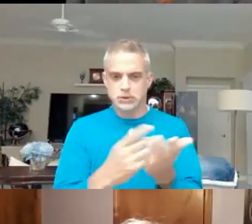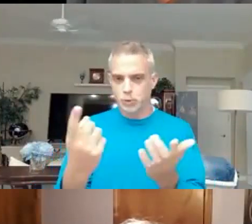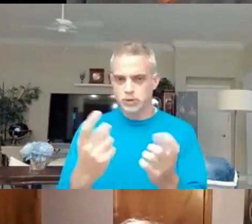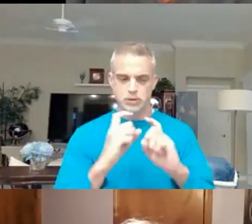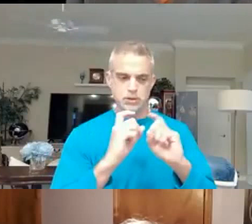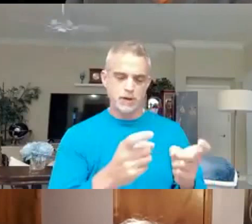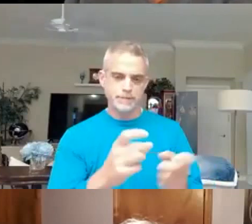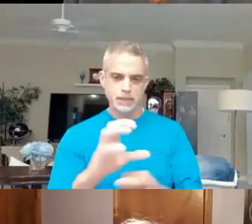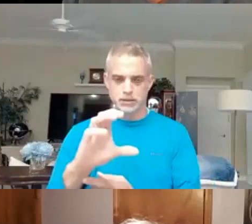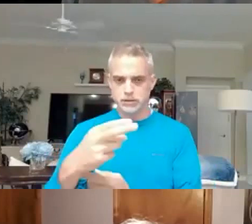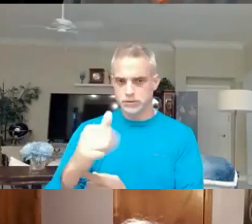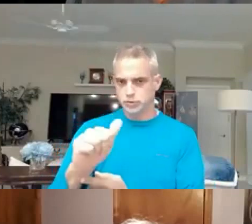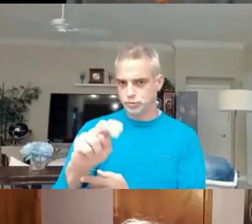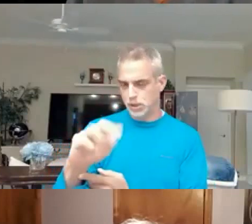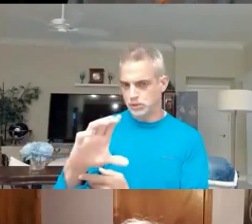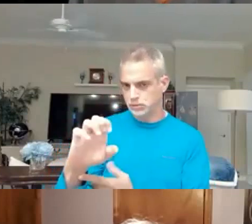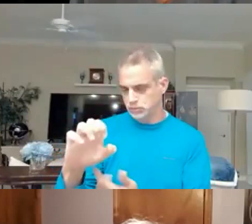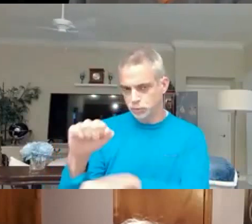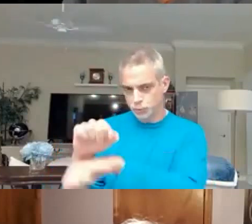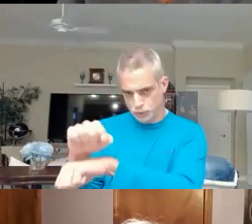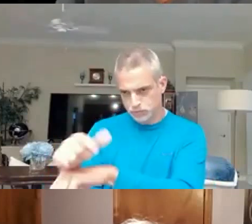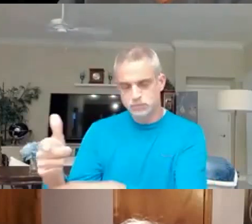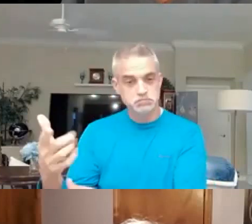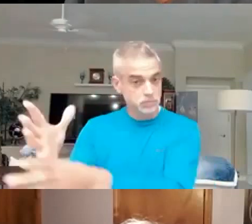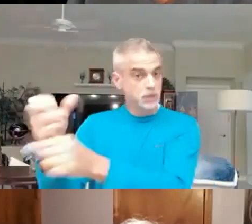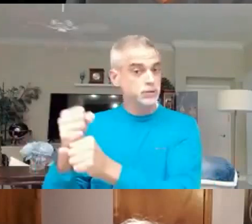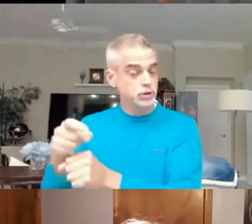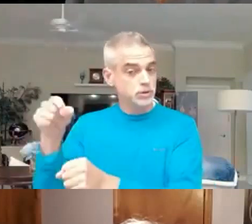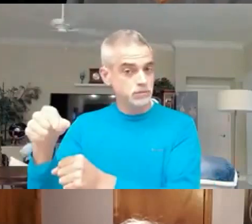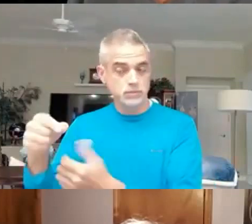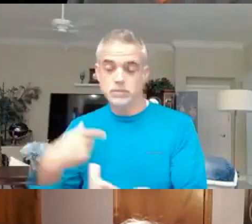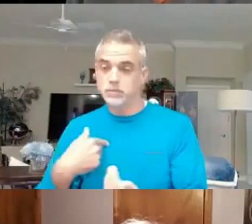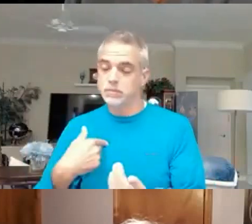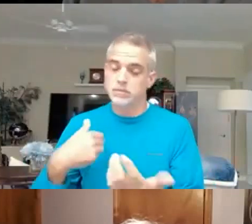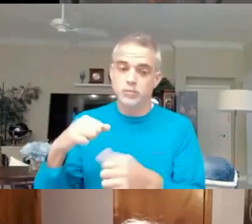opportunities to be able to get work